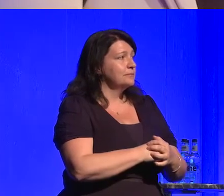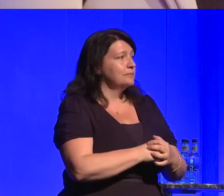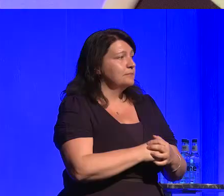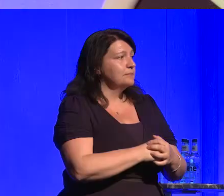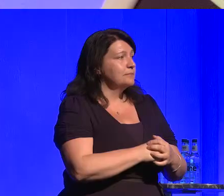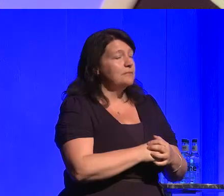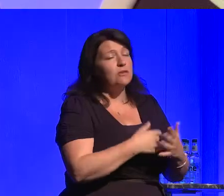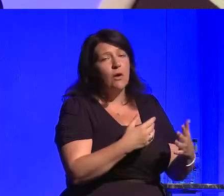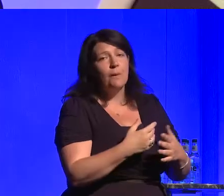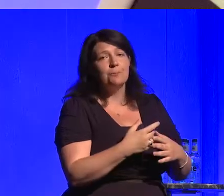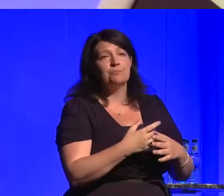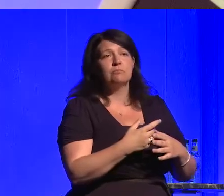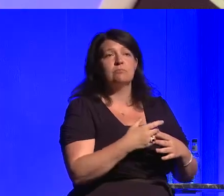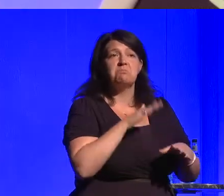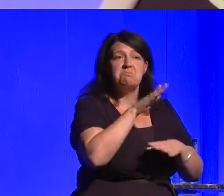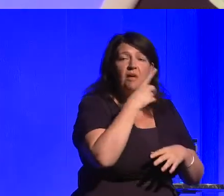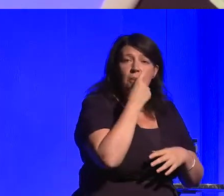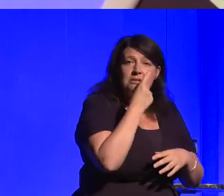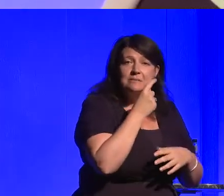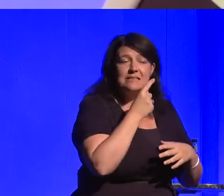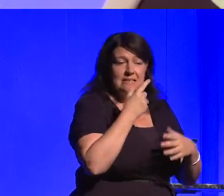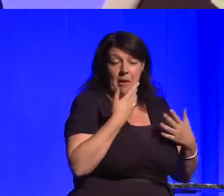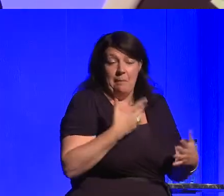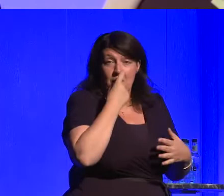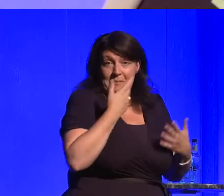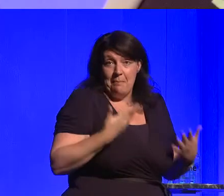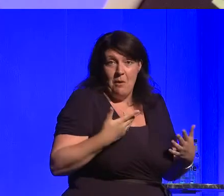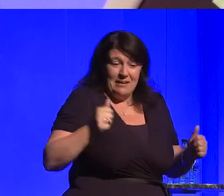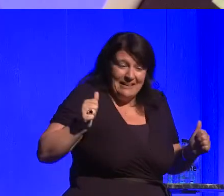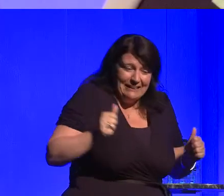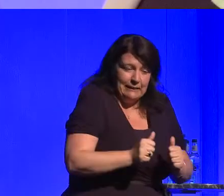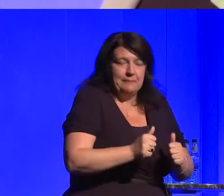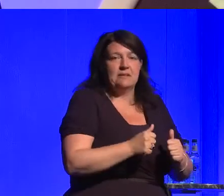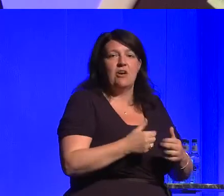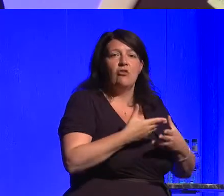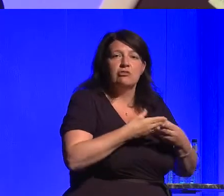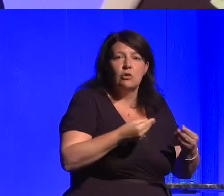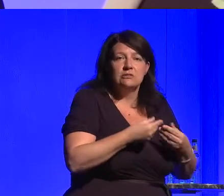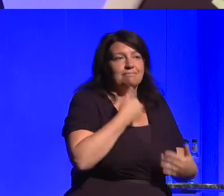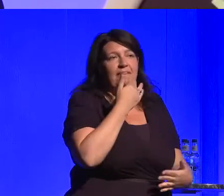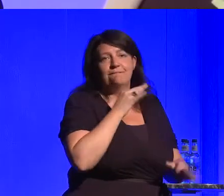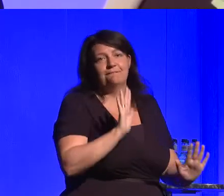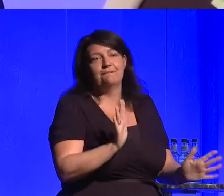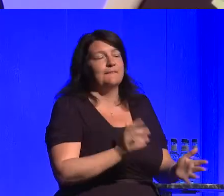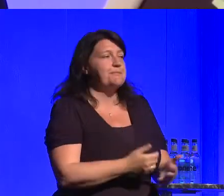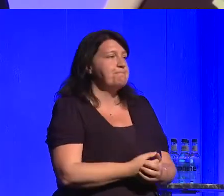The possibilities that we have at the moment are limited, and we do not have sufficient resources to meet the needs that we now know we need to face.